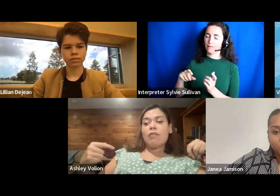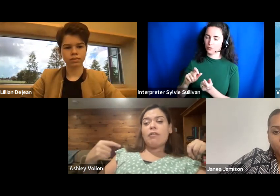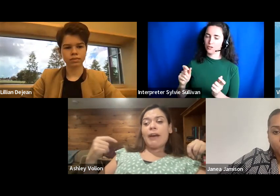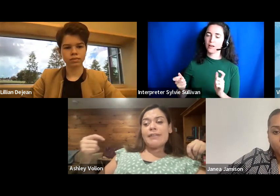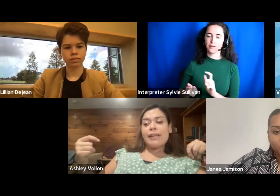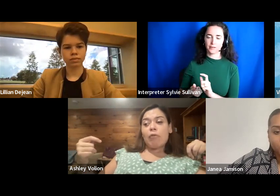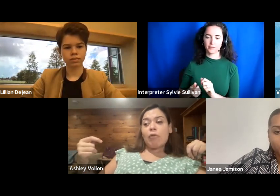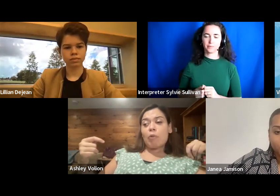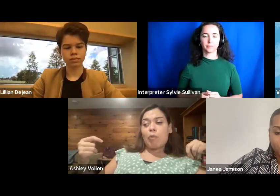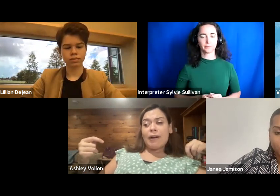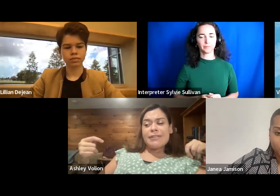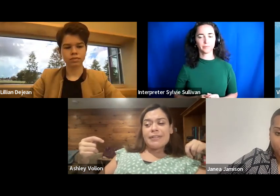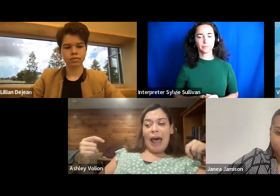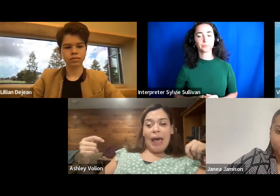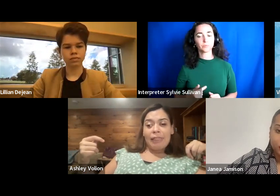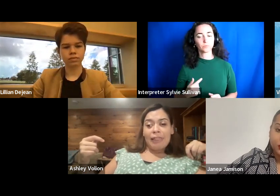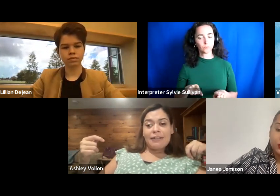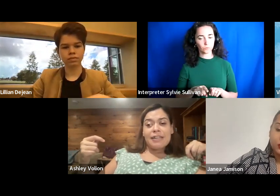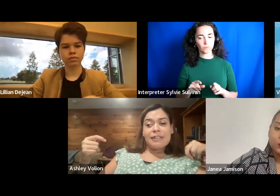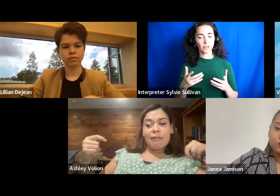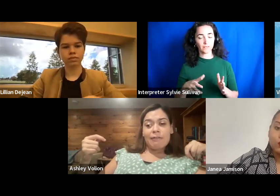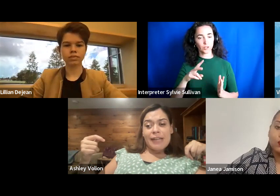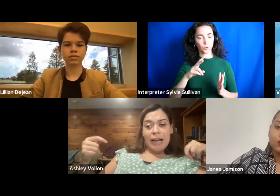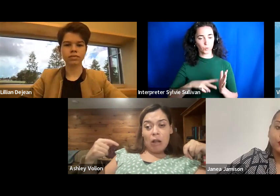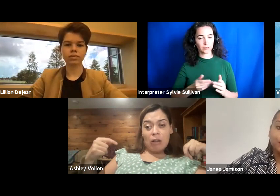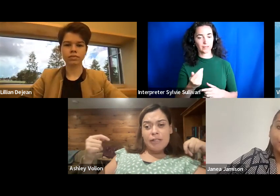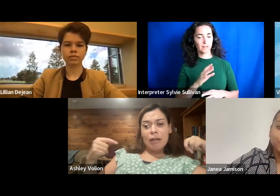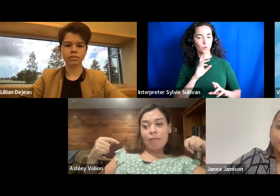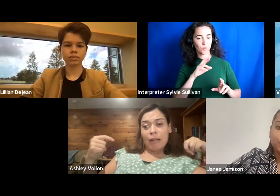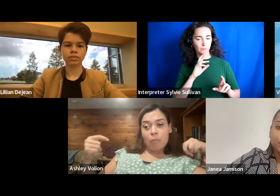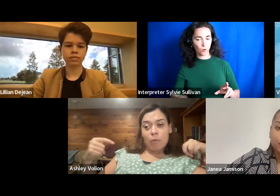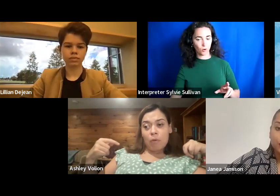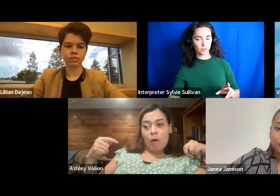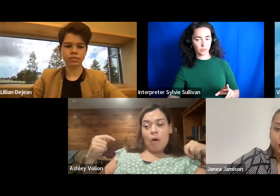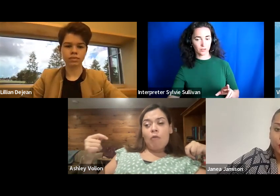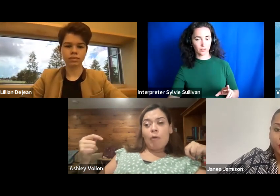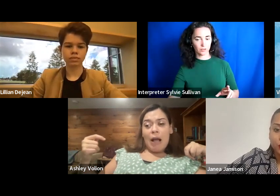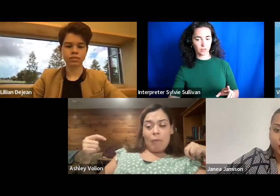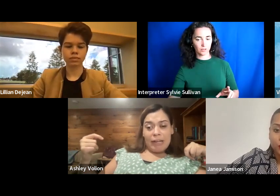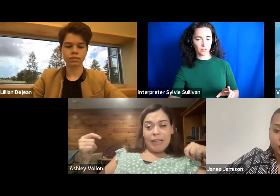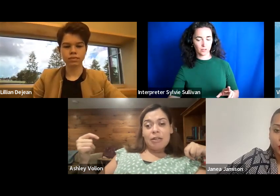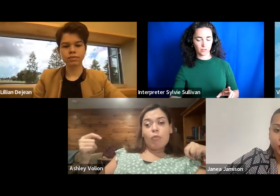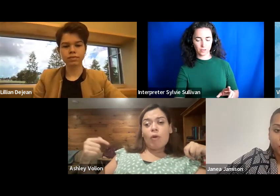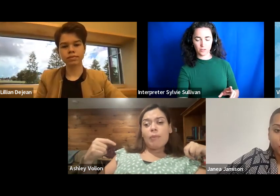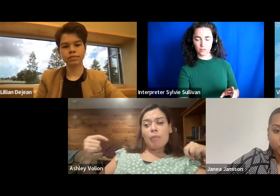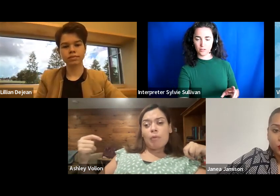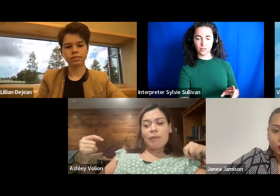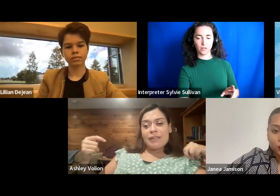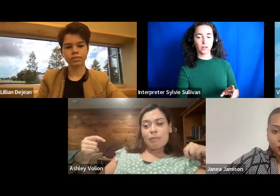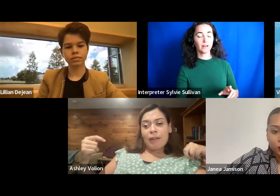And I also read several reports that they exist of technology available for accommodation for people with disabilities.